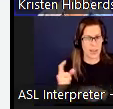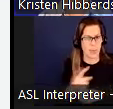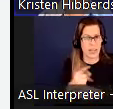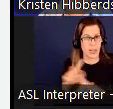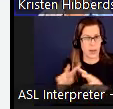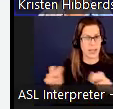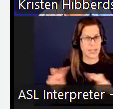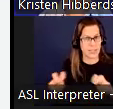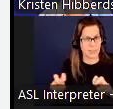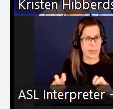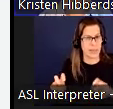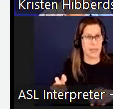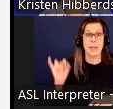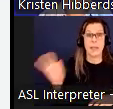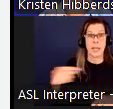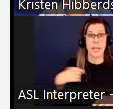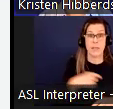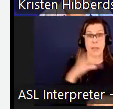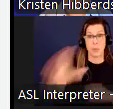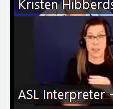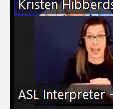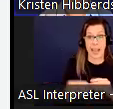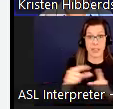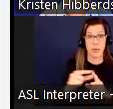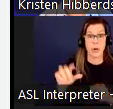And I think if we're going to add the word meaningful,